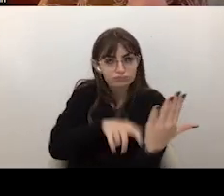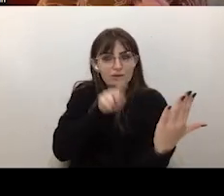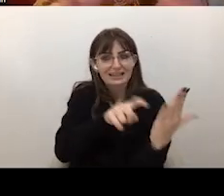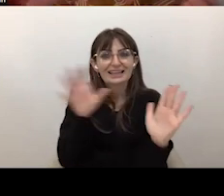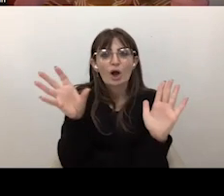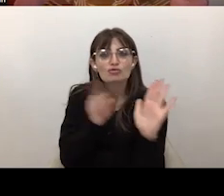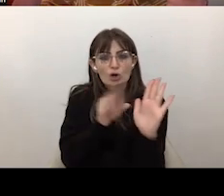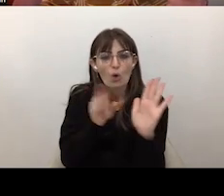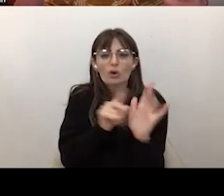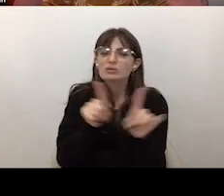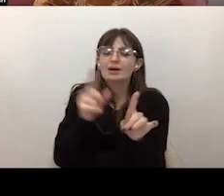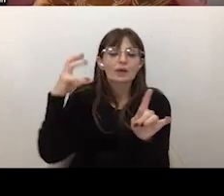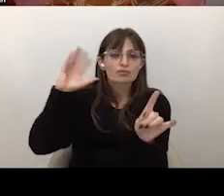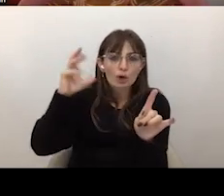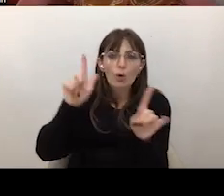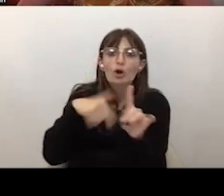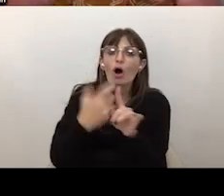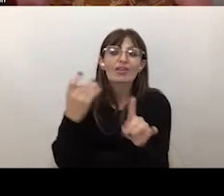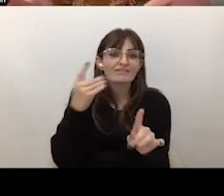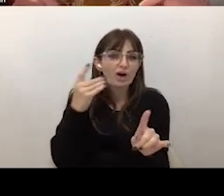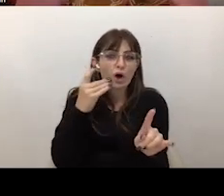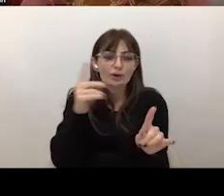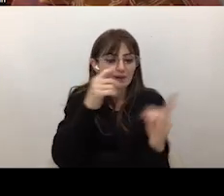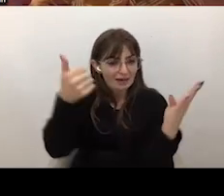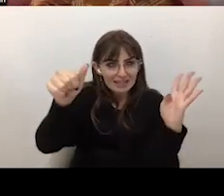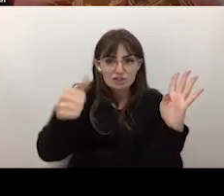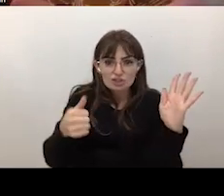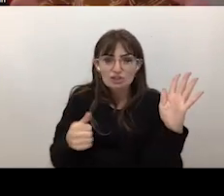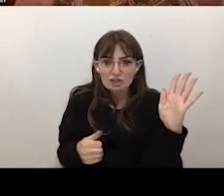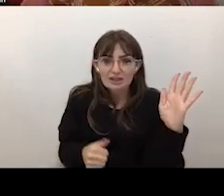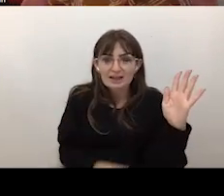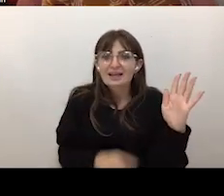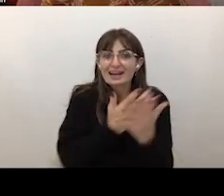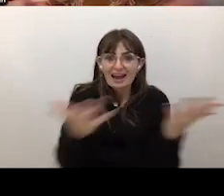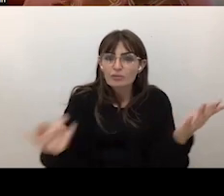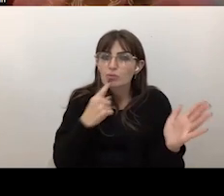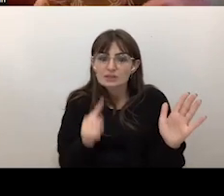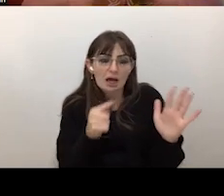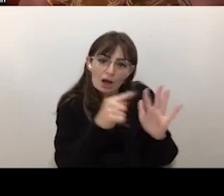my phone. We would go through each person and everyone would say whether they had spoken to